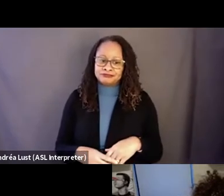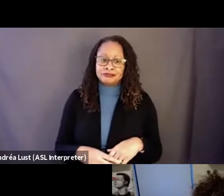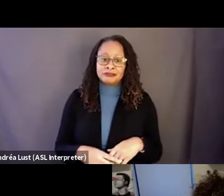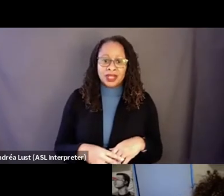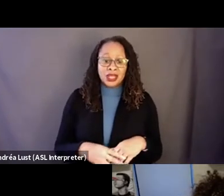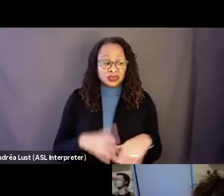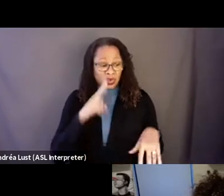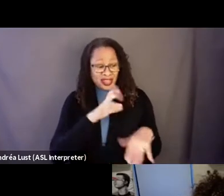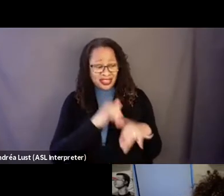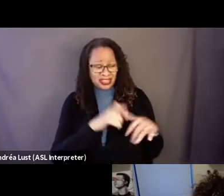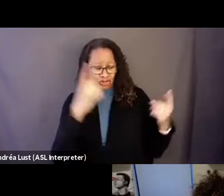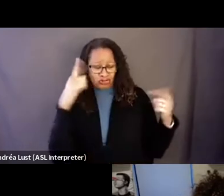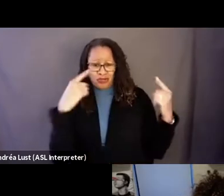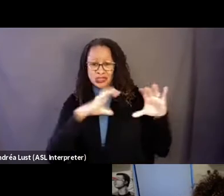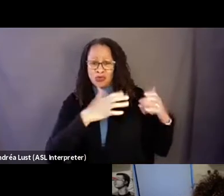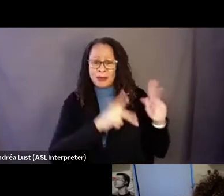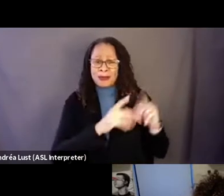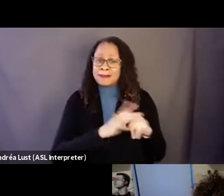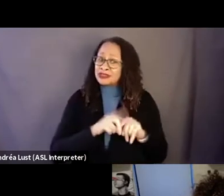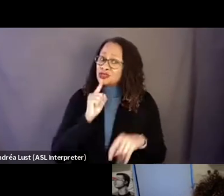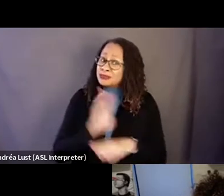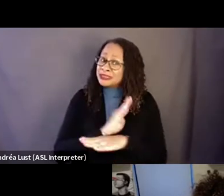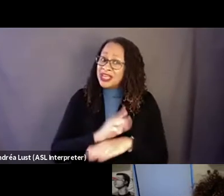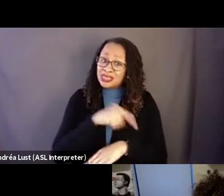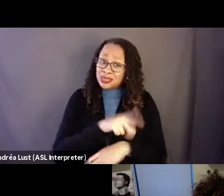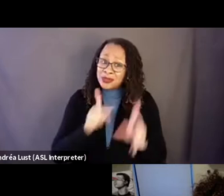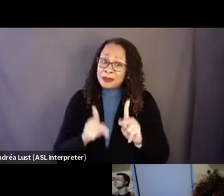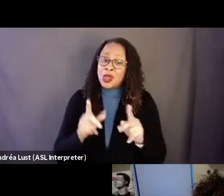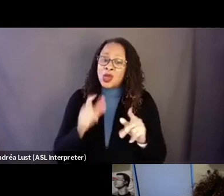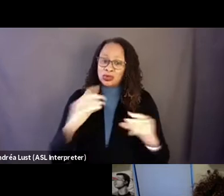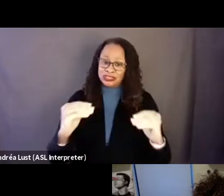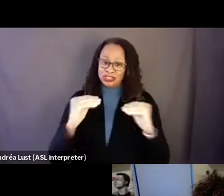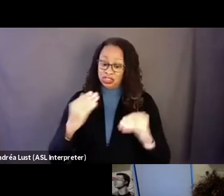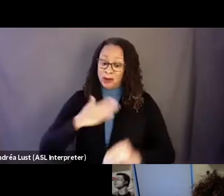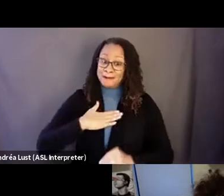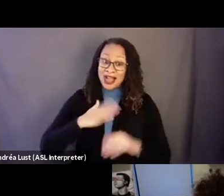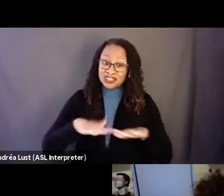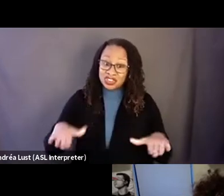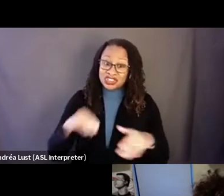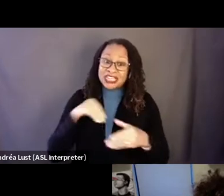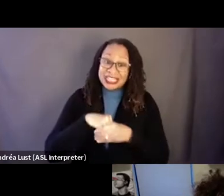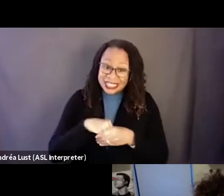But in fact, these are the people that teach my children in a New York City public school.